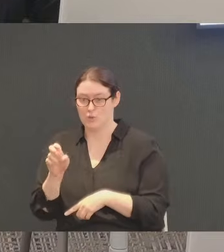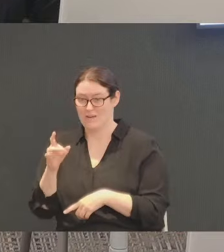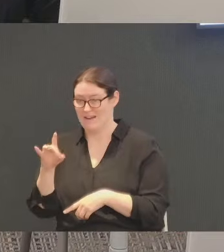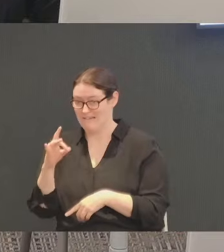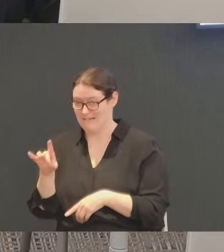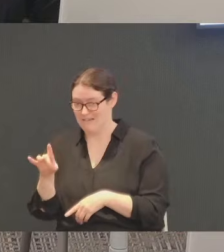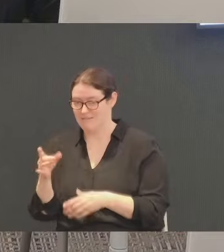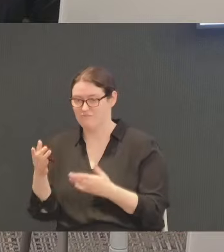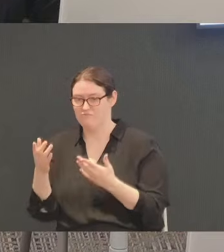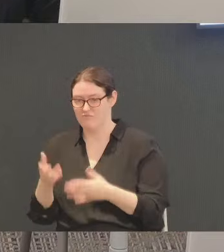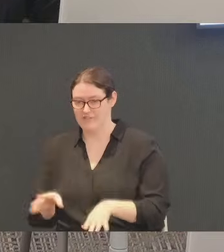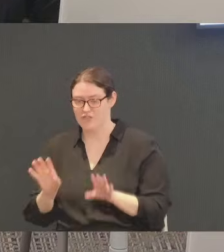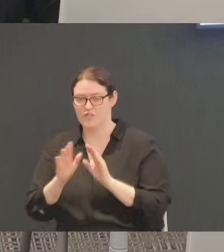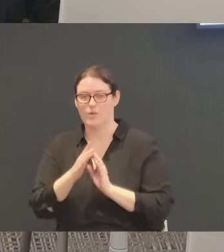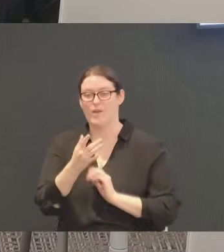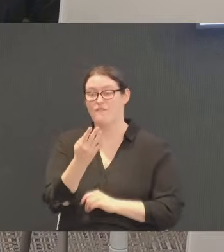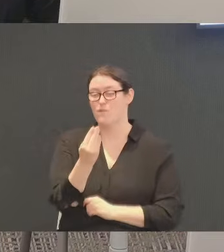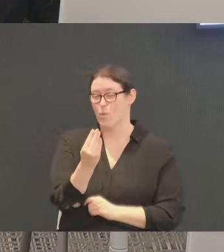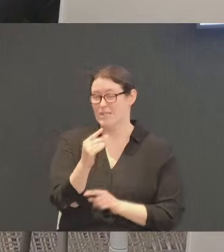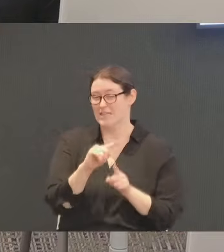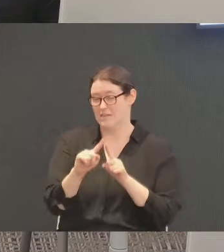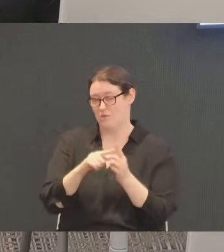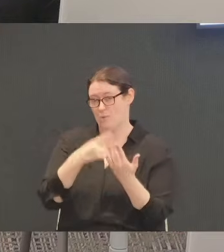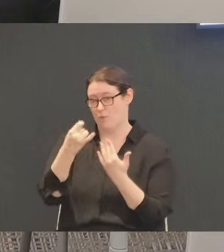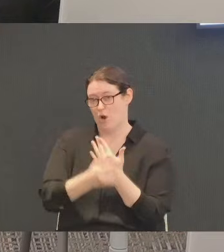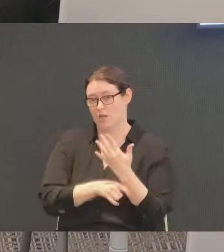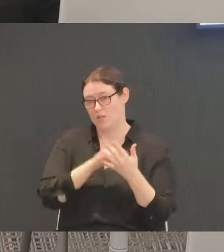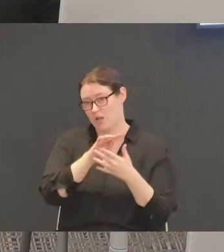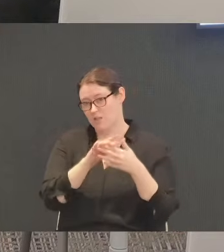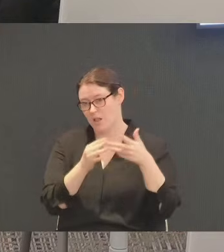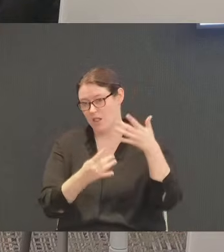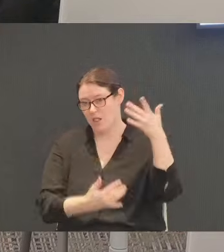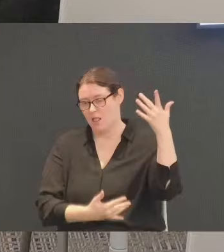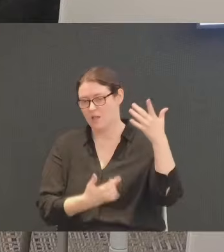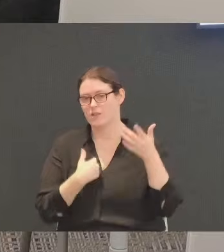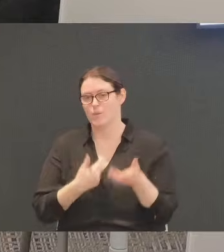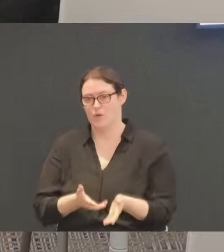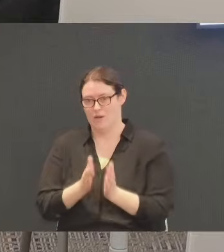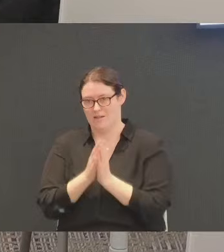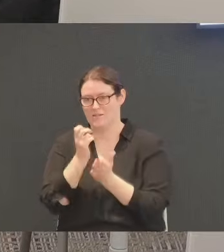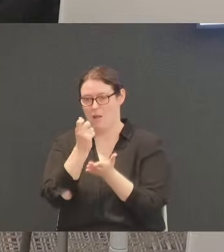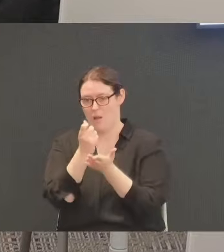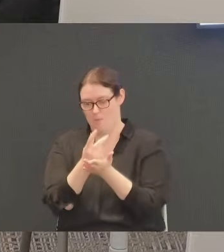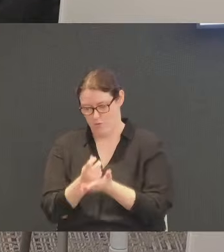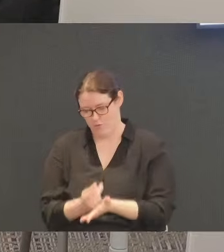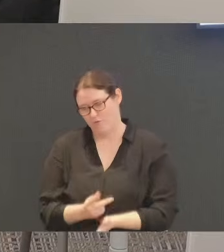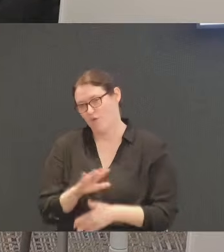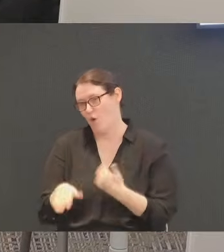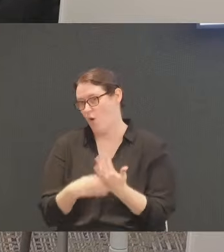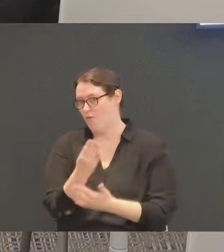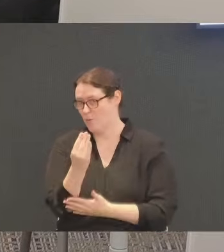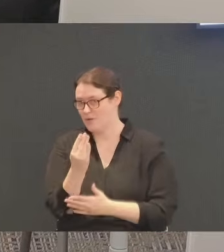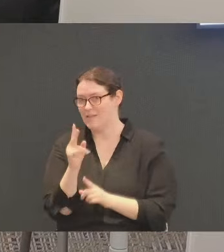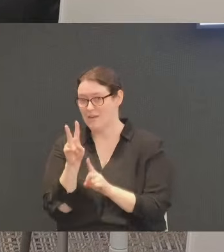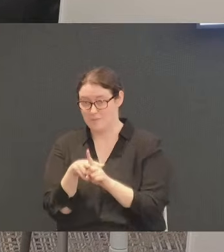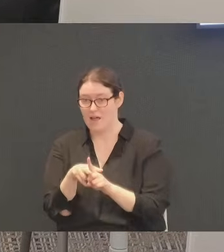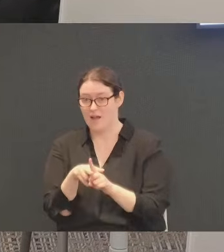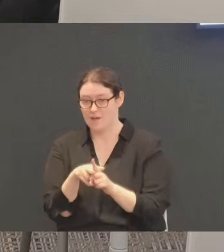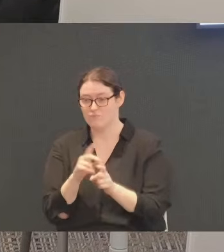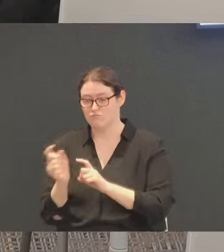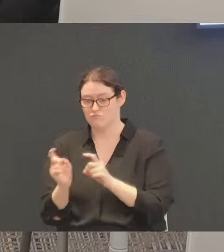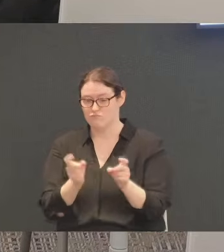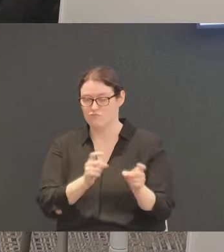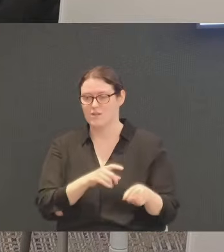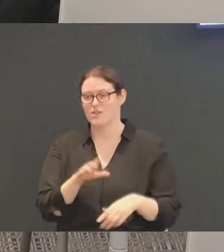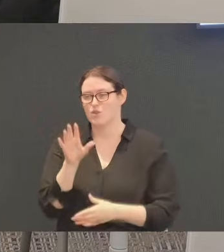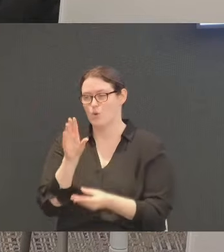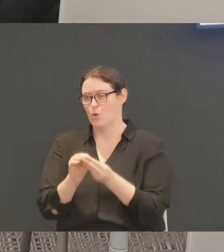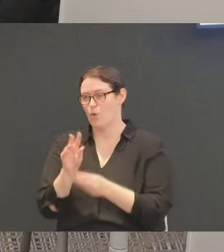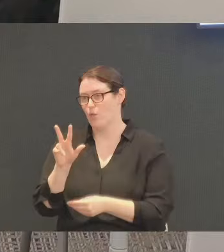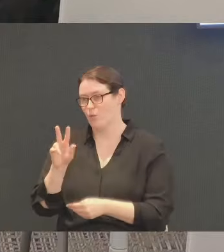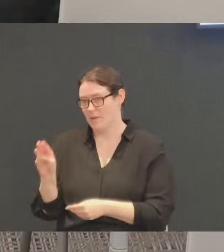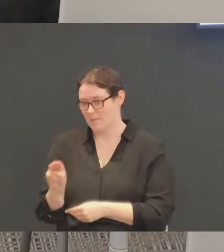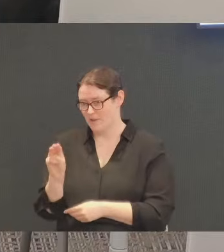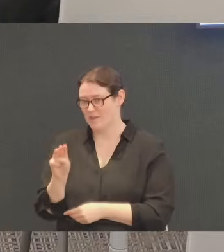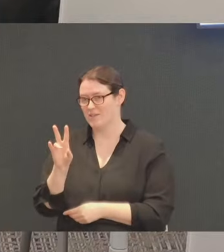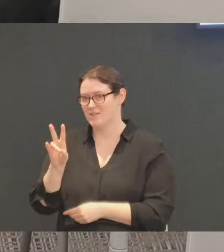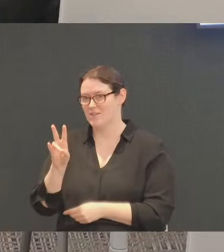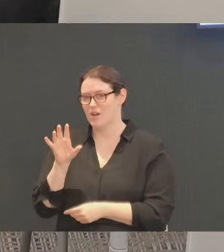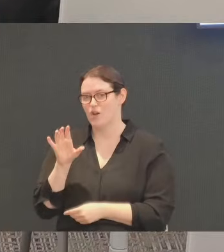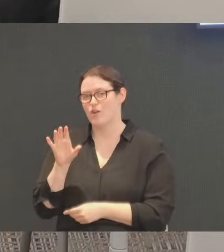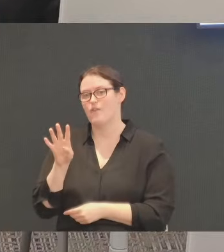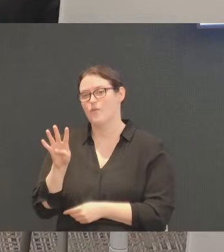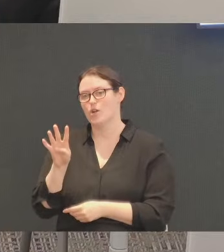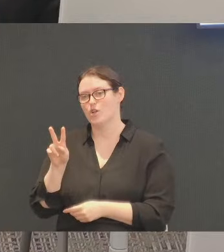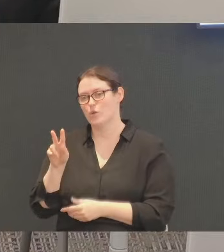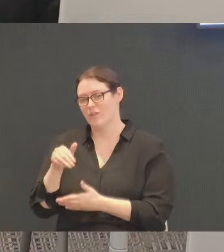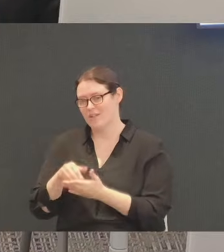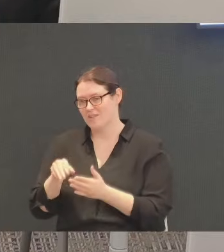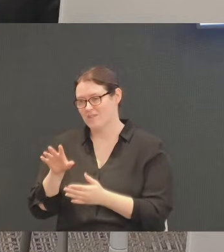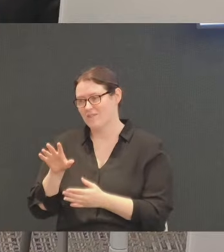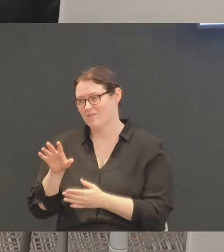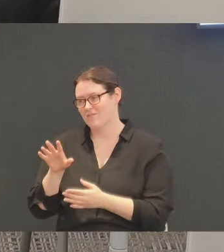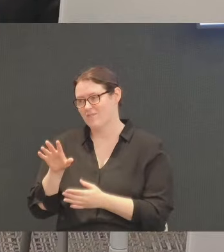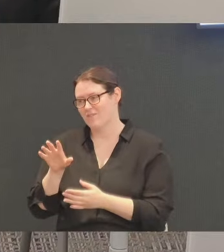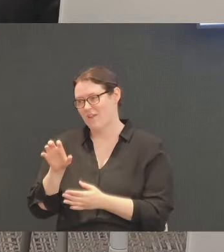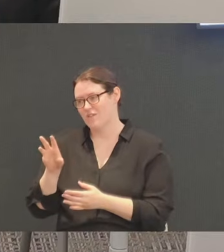have 14 projects. we are asking to approve all 14 that applied this year. The total is 3,742,560.